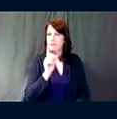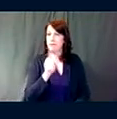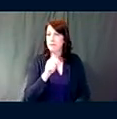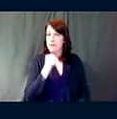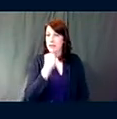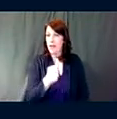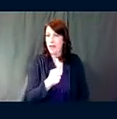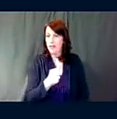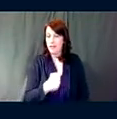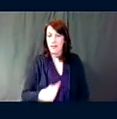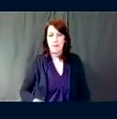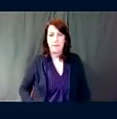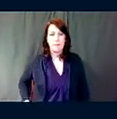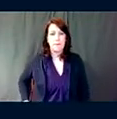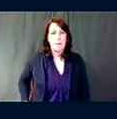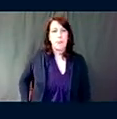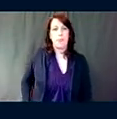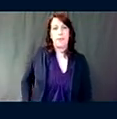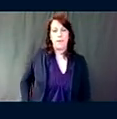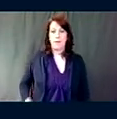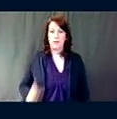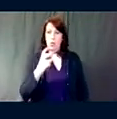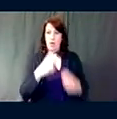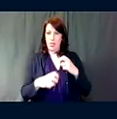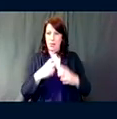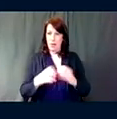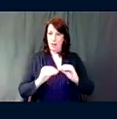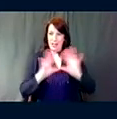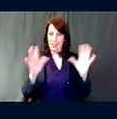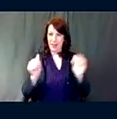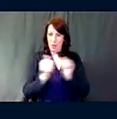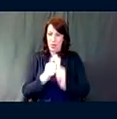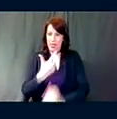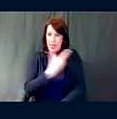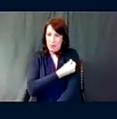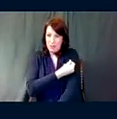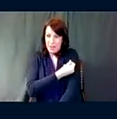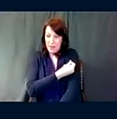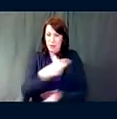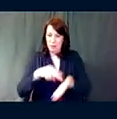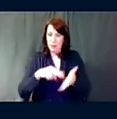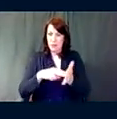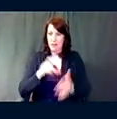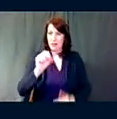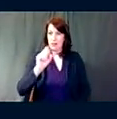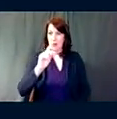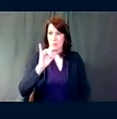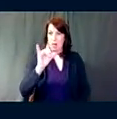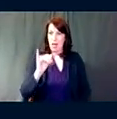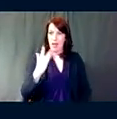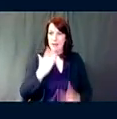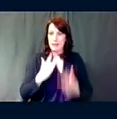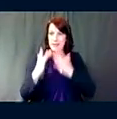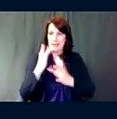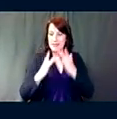SHE JUST ISN'T GOING THERE. SO ONE OF THE PROBLEMS CLEARLY WITH IMMUNIZATION IS SUPPLY.